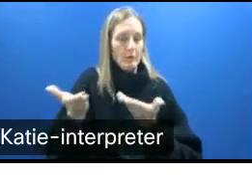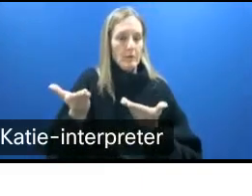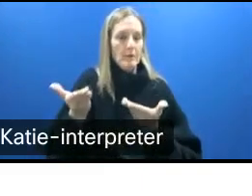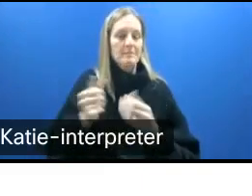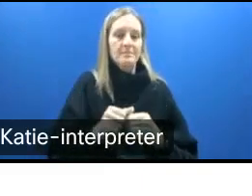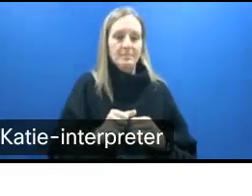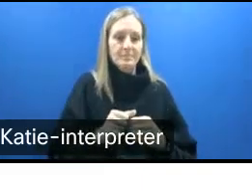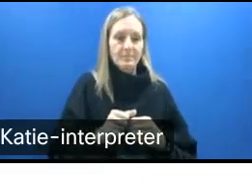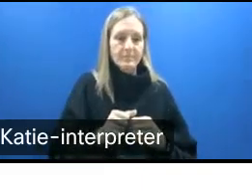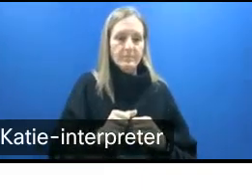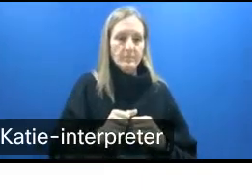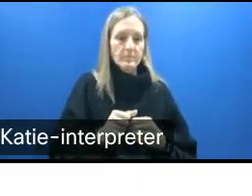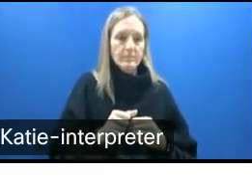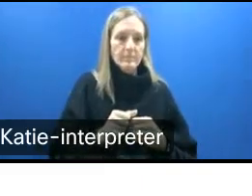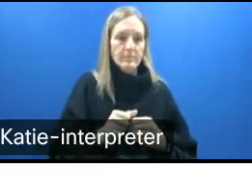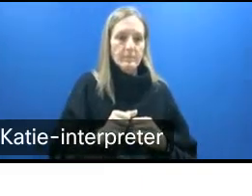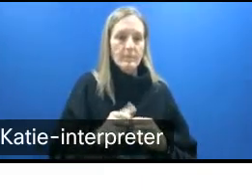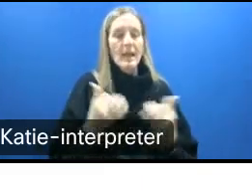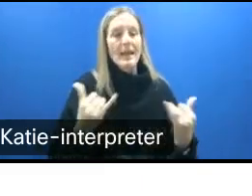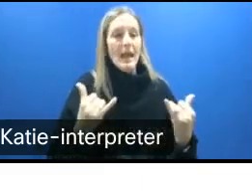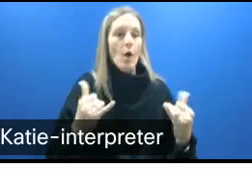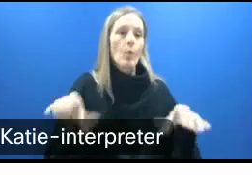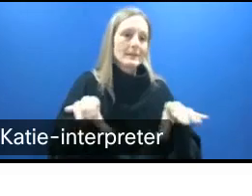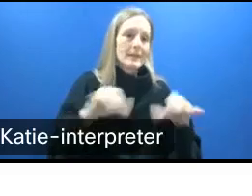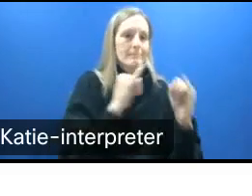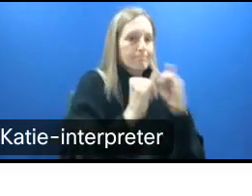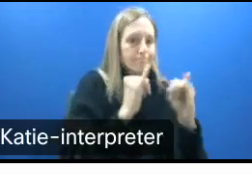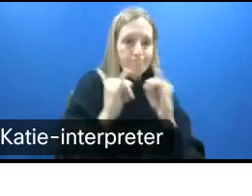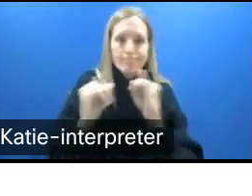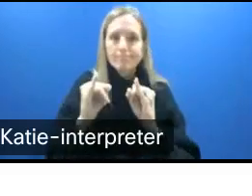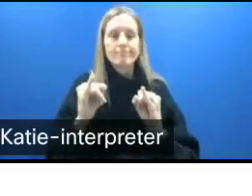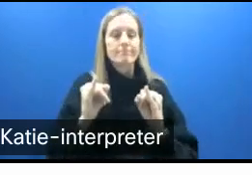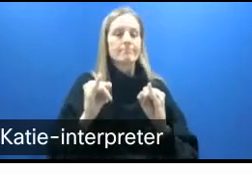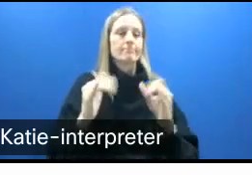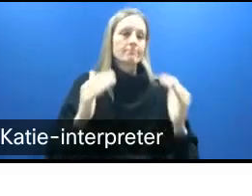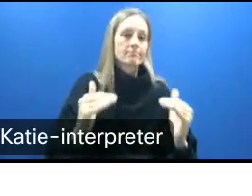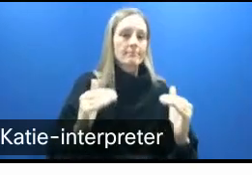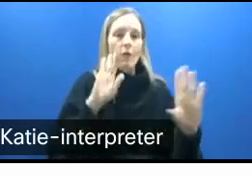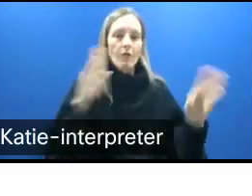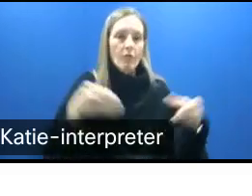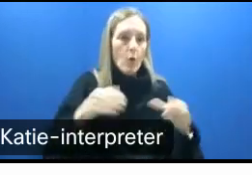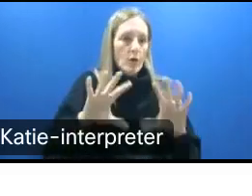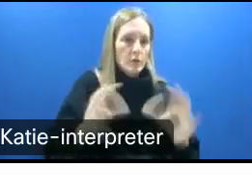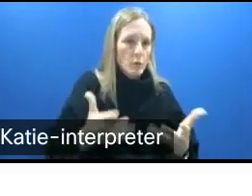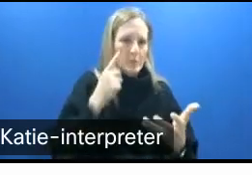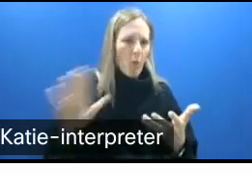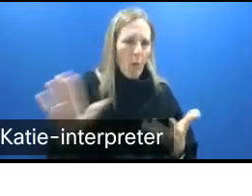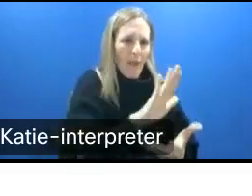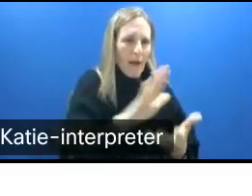Stakeholder interviews, community, focus groups, staff, input and community data were provided.